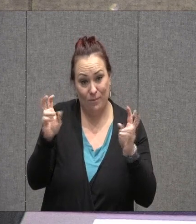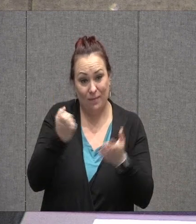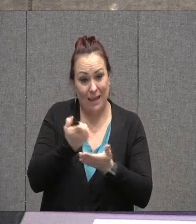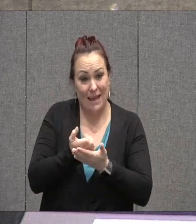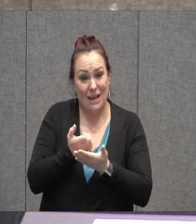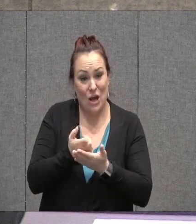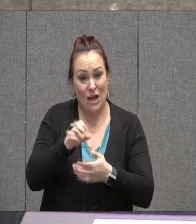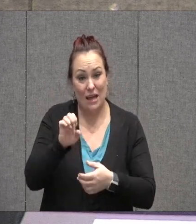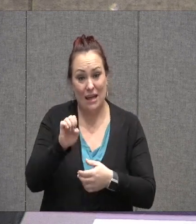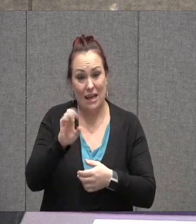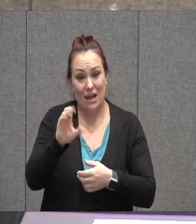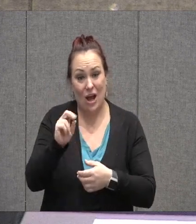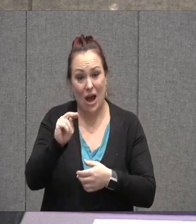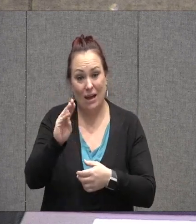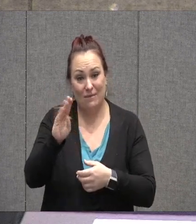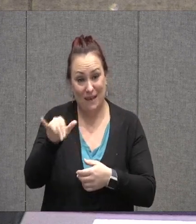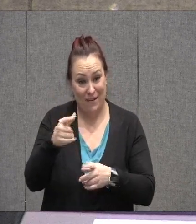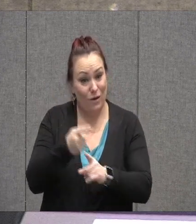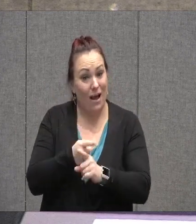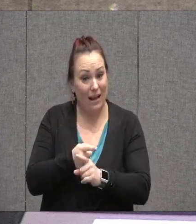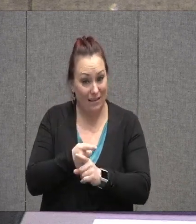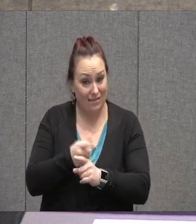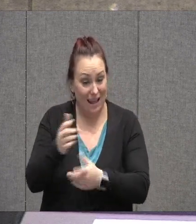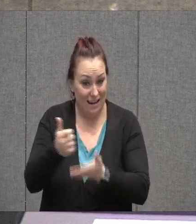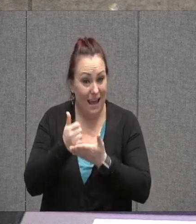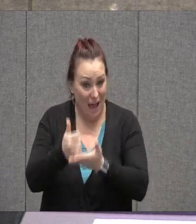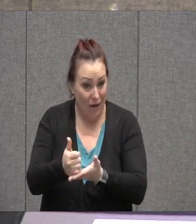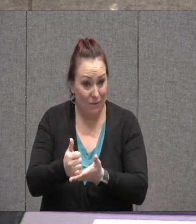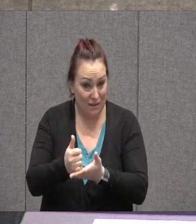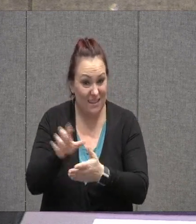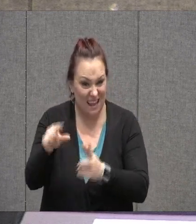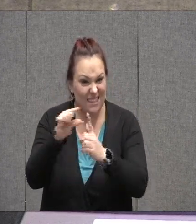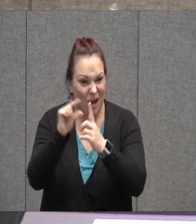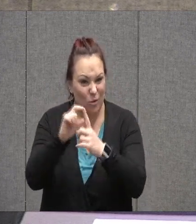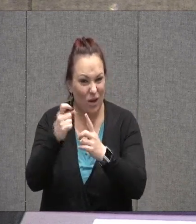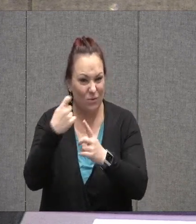It helps their economy, right? That word that Ms Kay taught you on Monday.